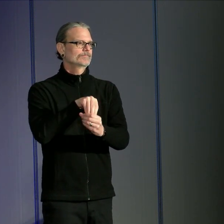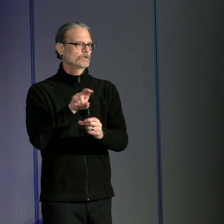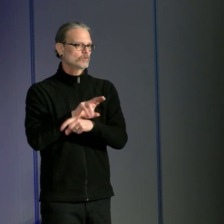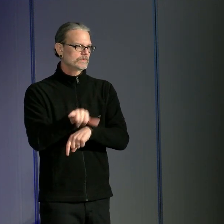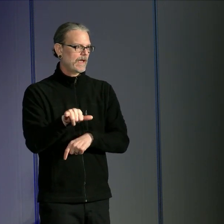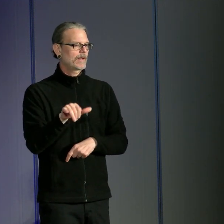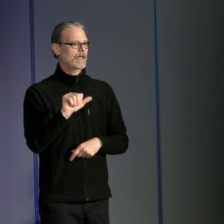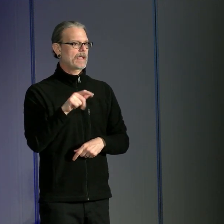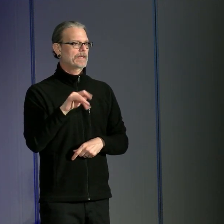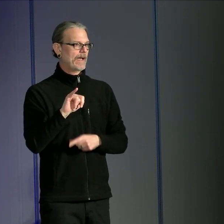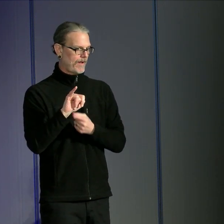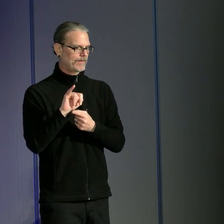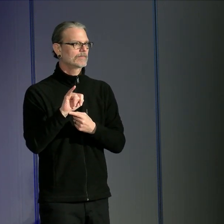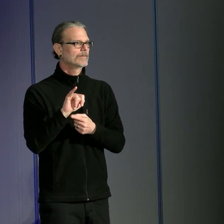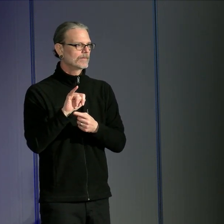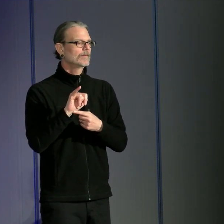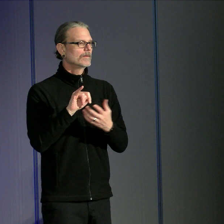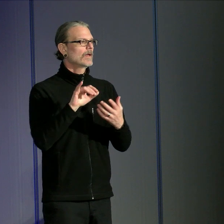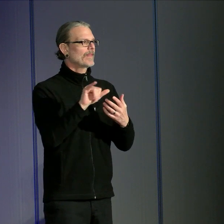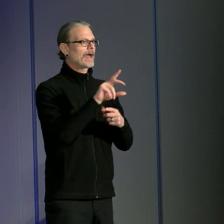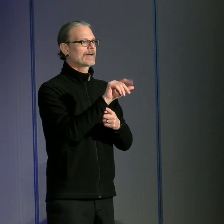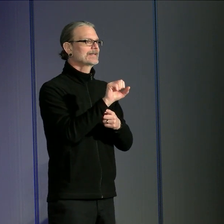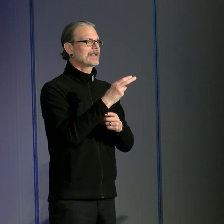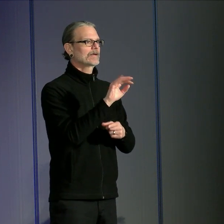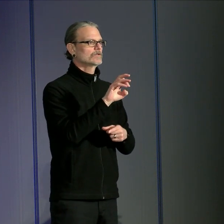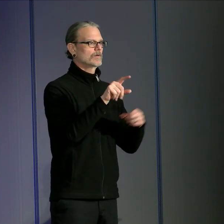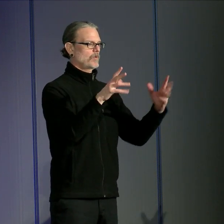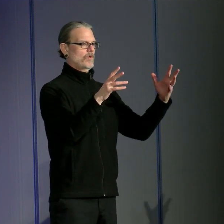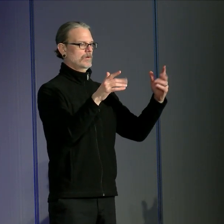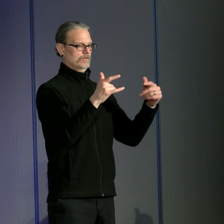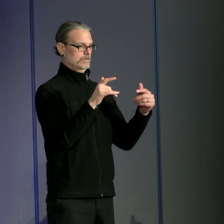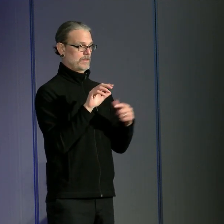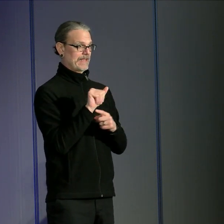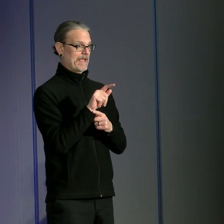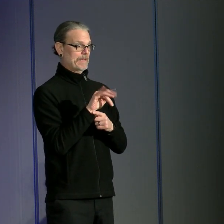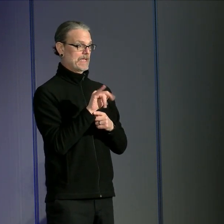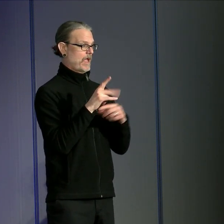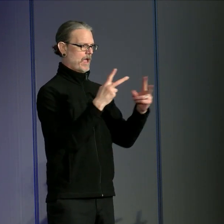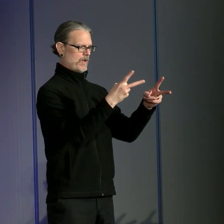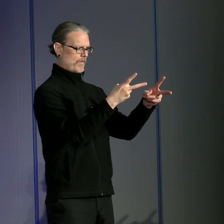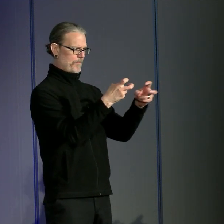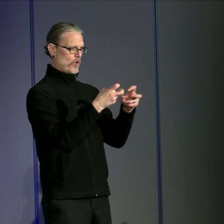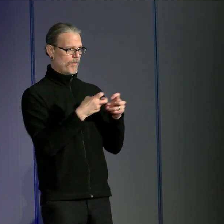And they pull the data out of the dashboard and integrate it that way. Okay.